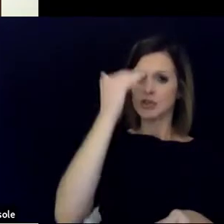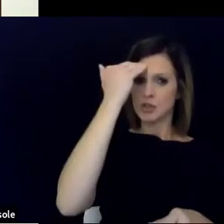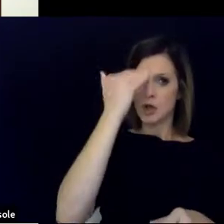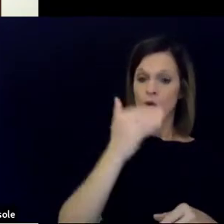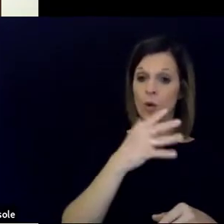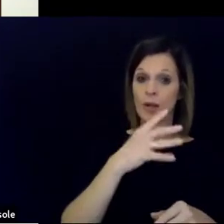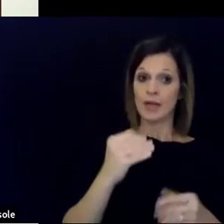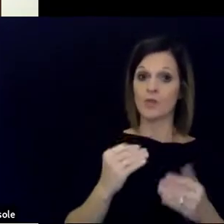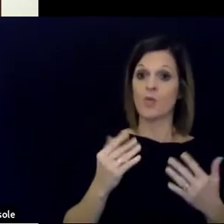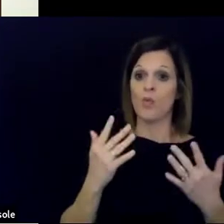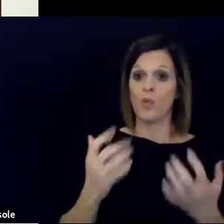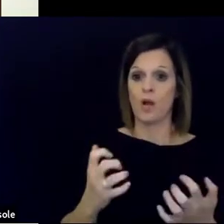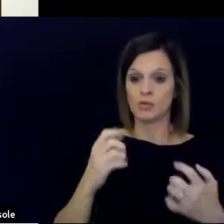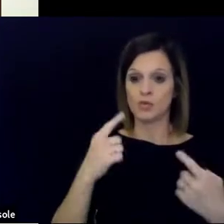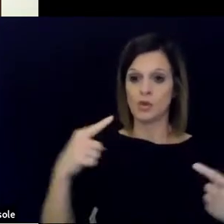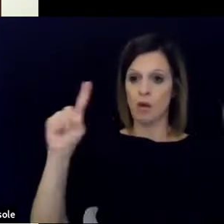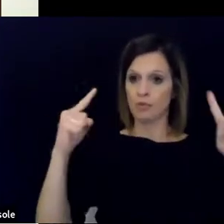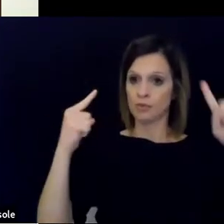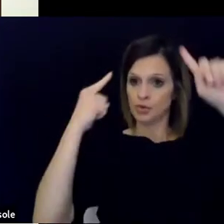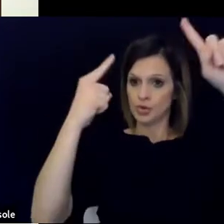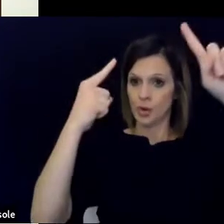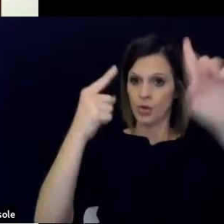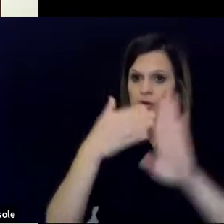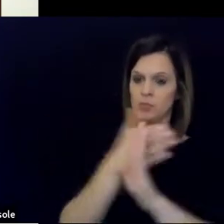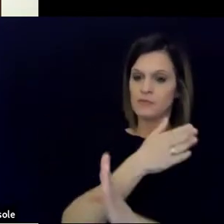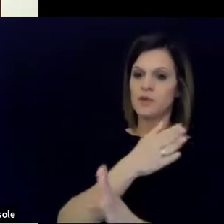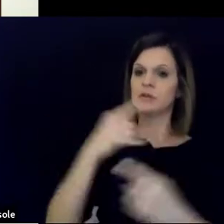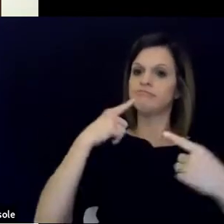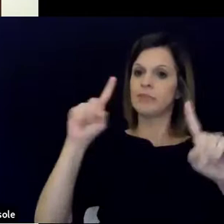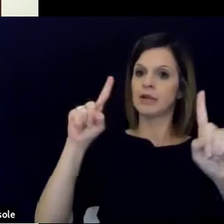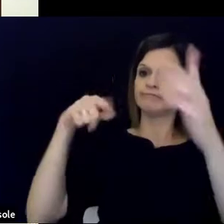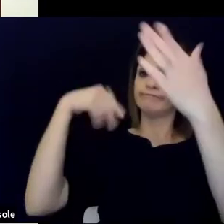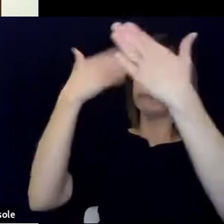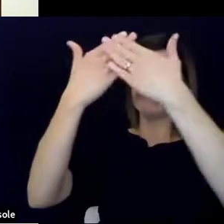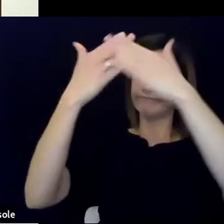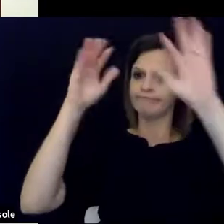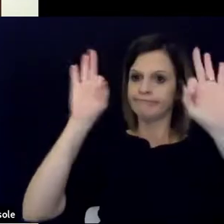So one of the things we do is we help kids learn